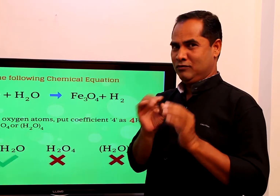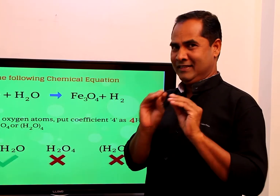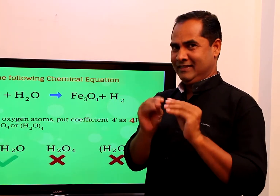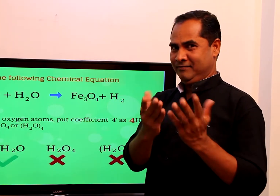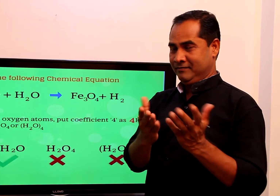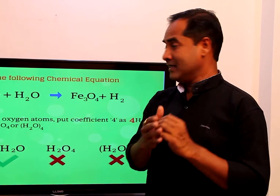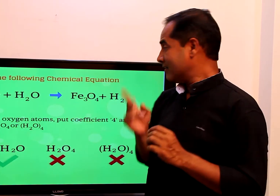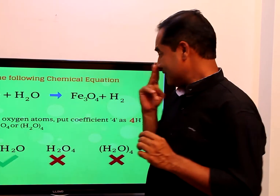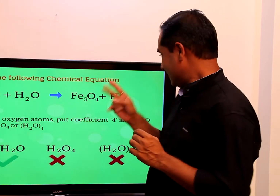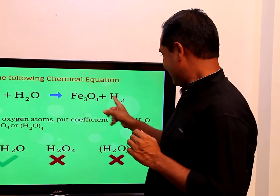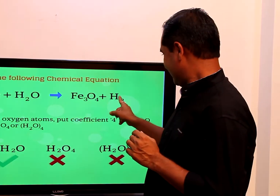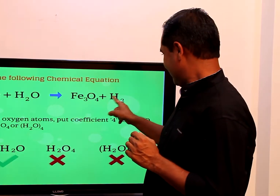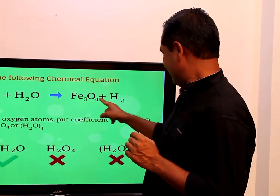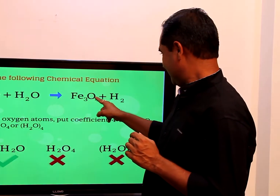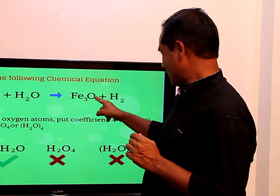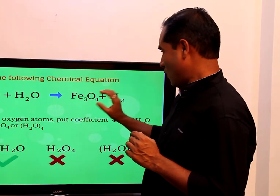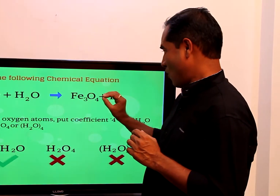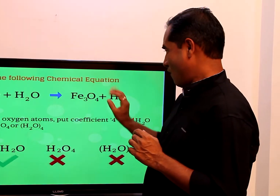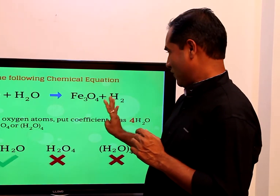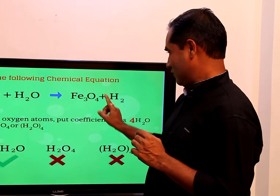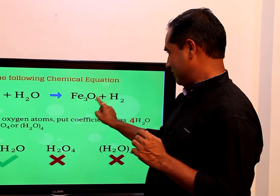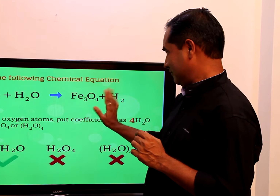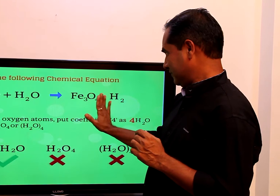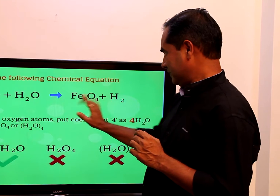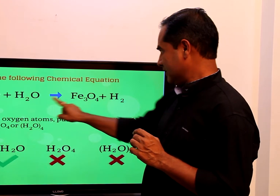do we do that. I'm going to explain that. So we have